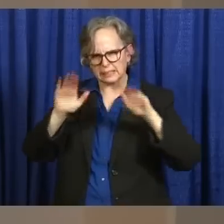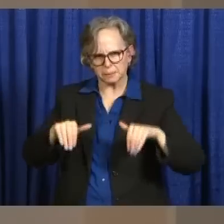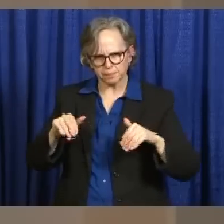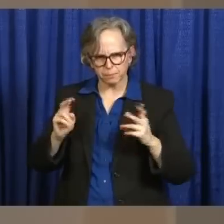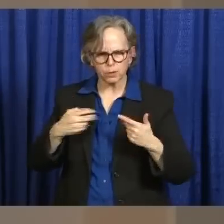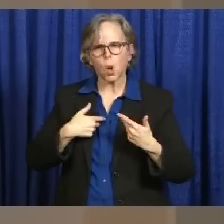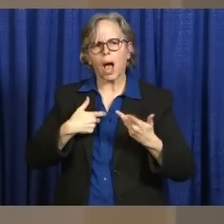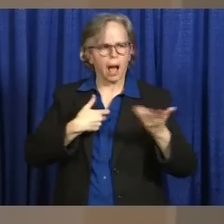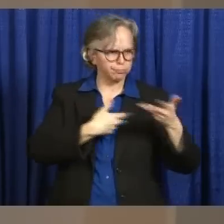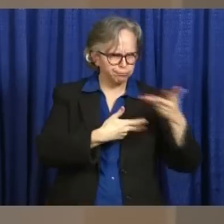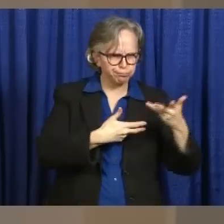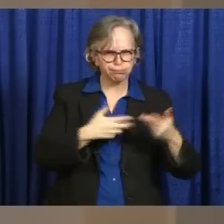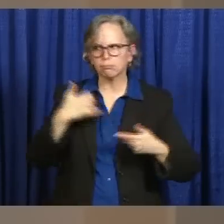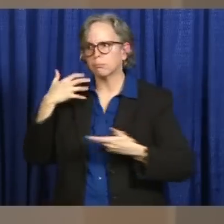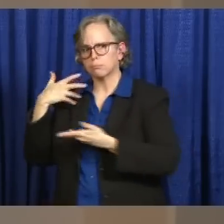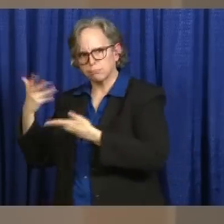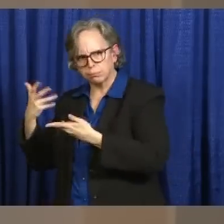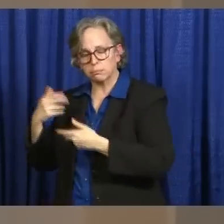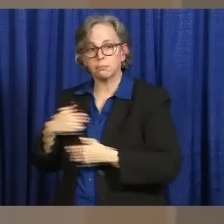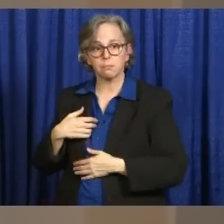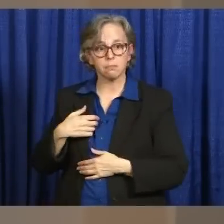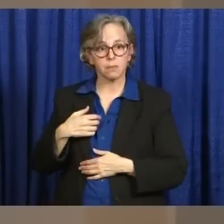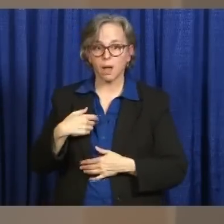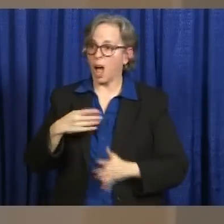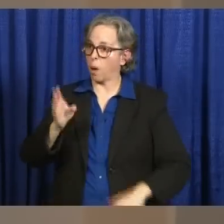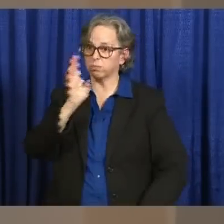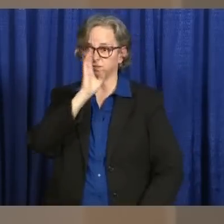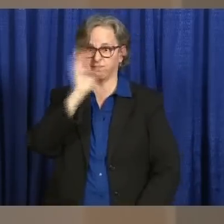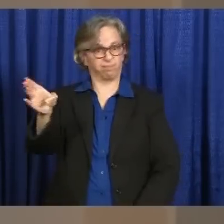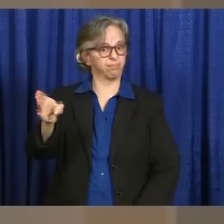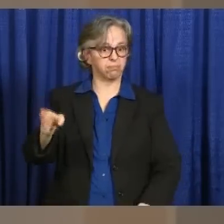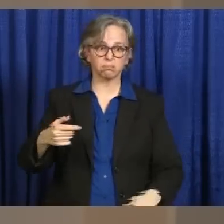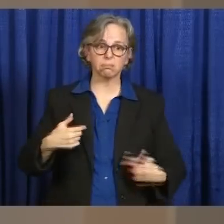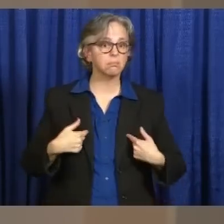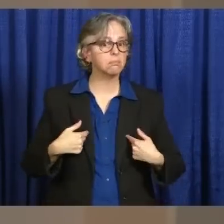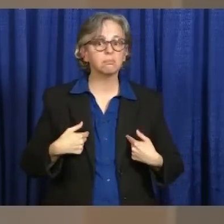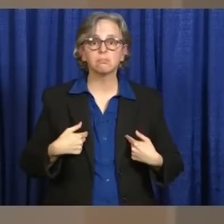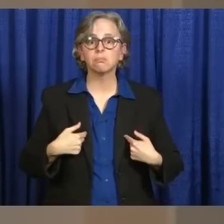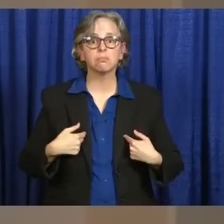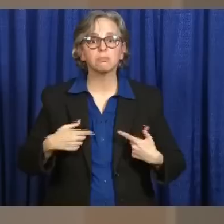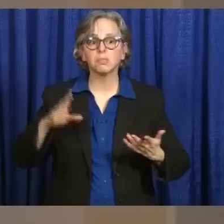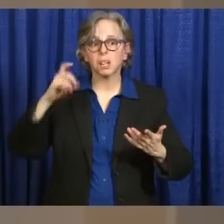PRIVATE SECTOR VENDORS THAT SUPPORT THAT SYSTEM.